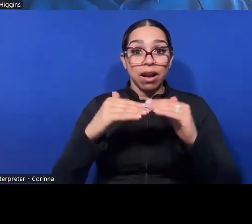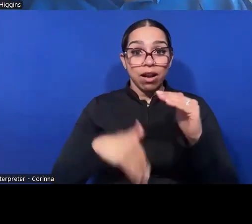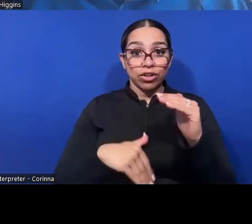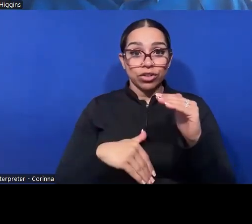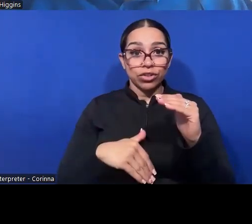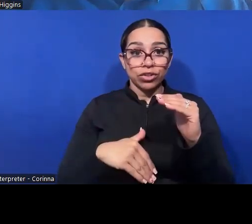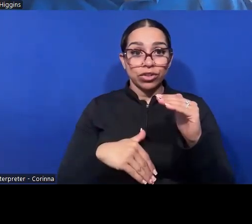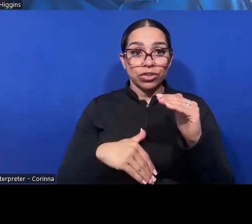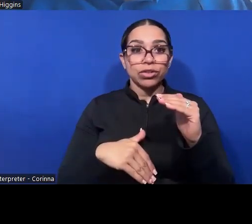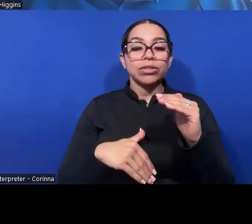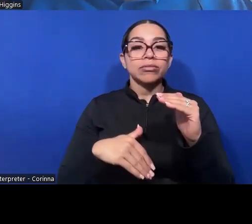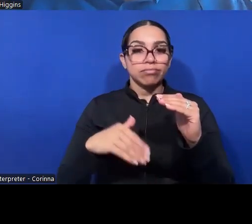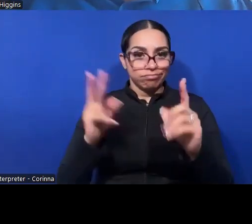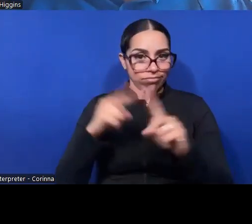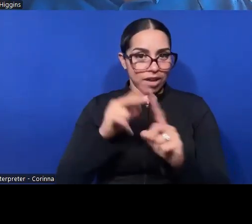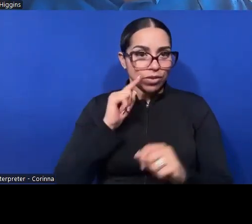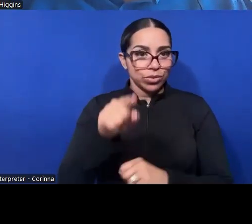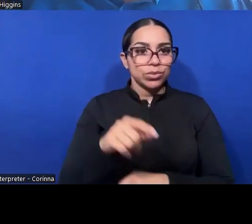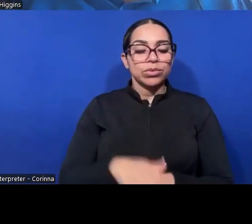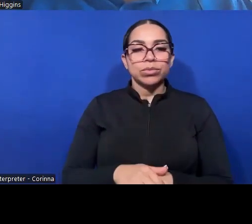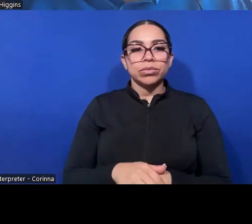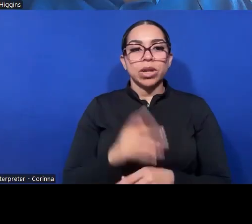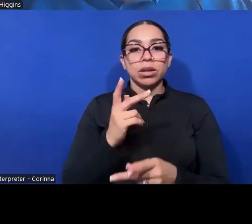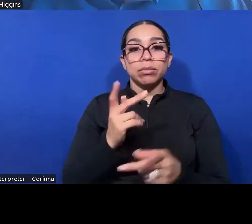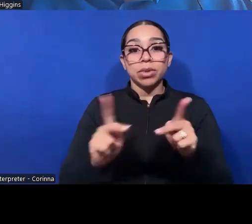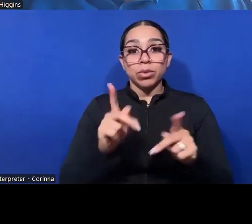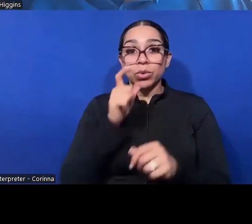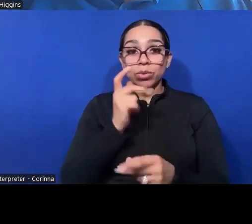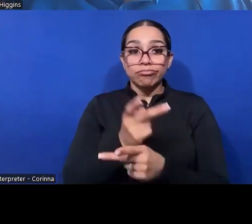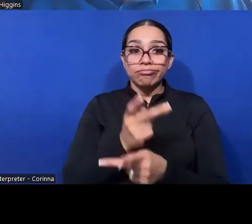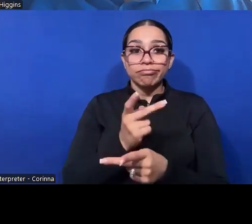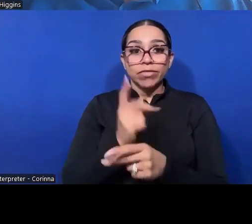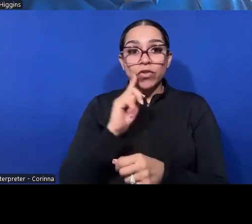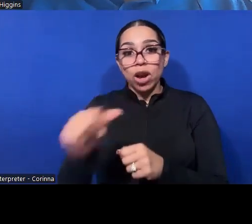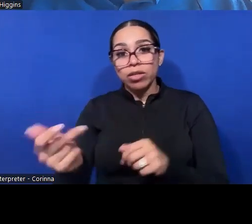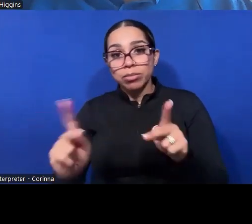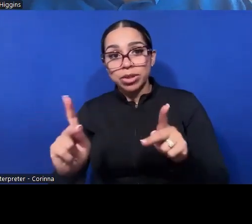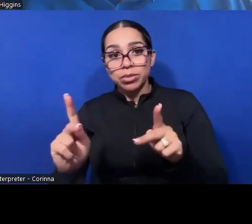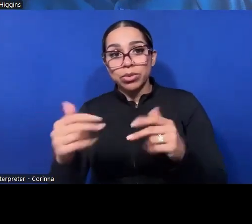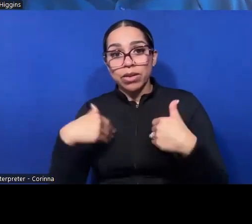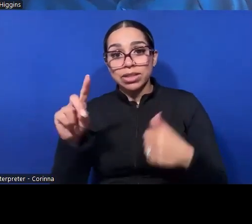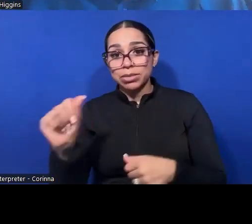Caregivers of people with disabilities of any age, medically frail people,